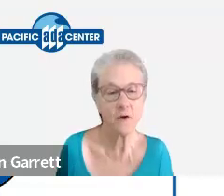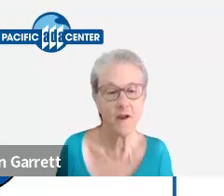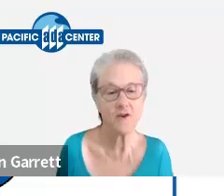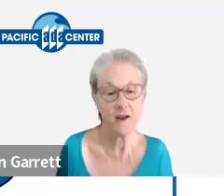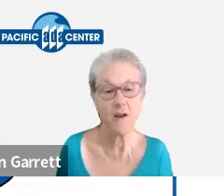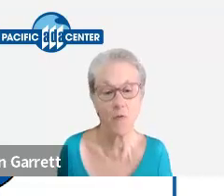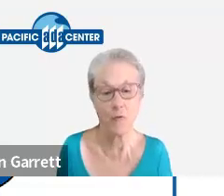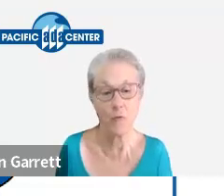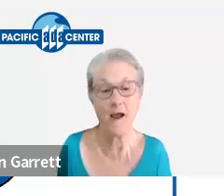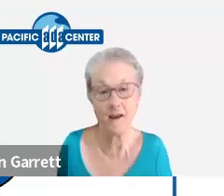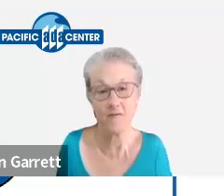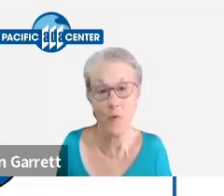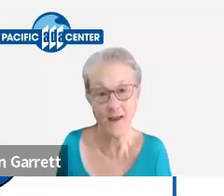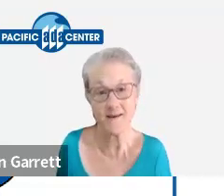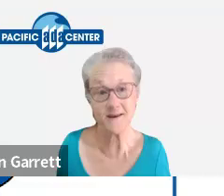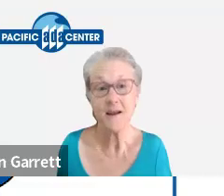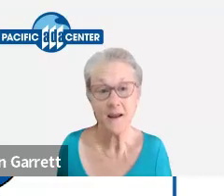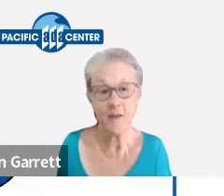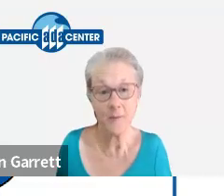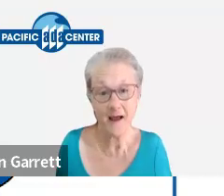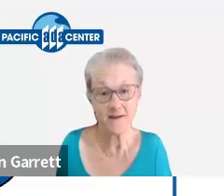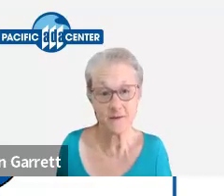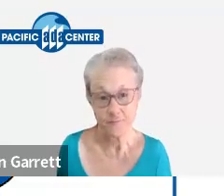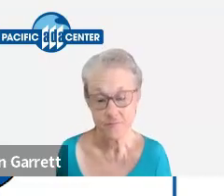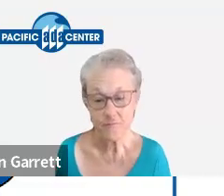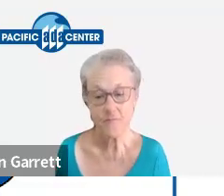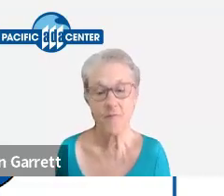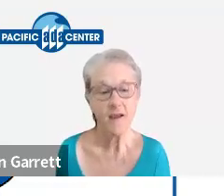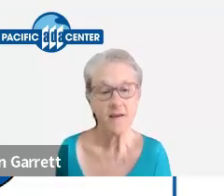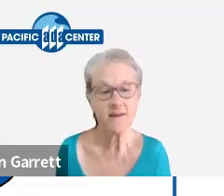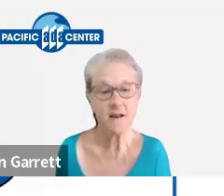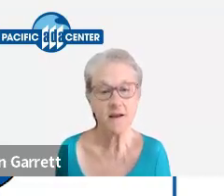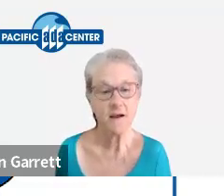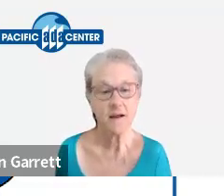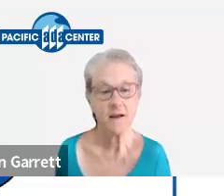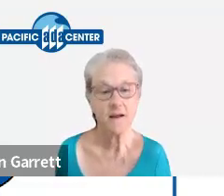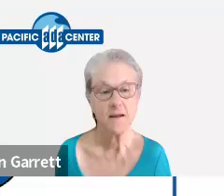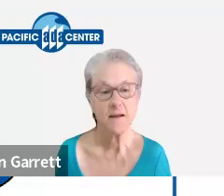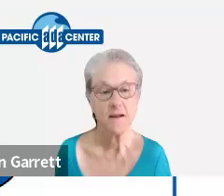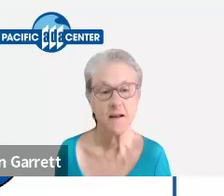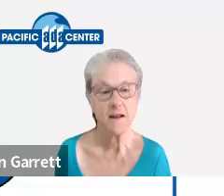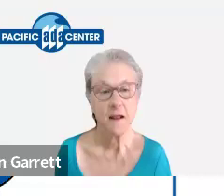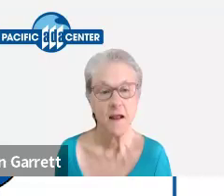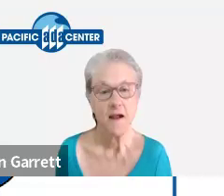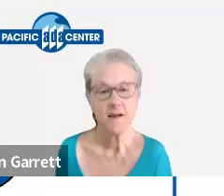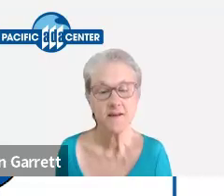segregation in a variety of ways in the past. Next slide.